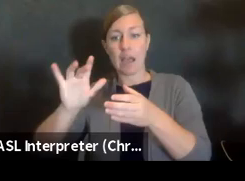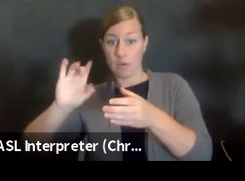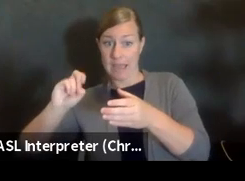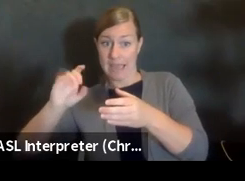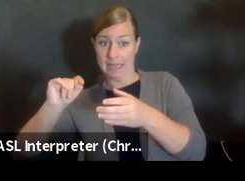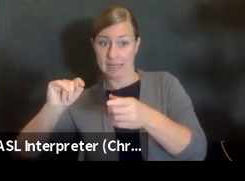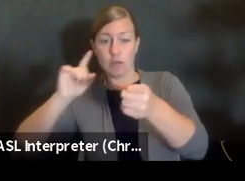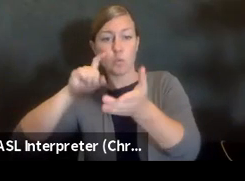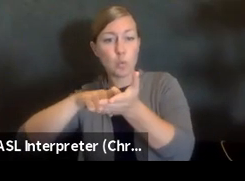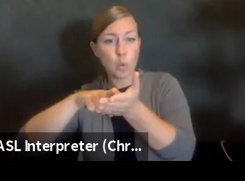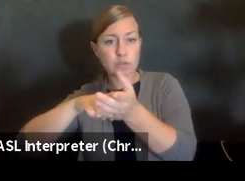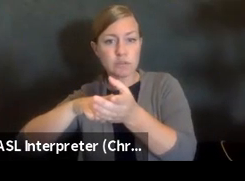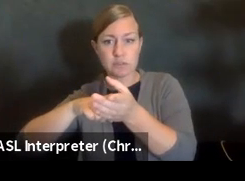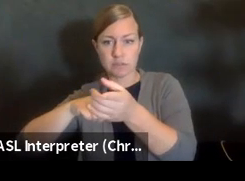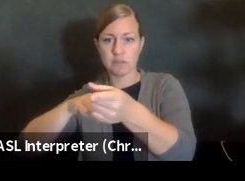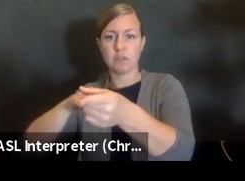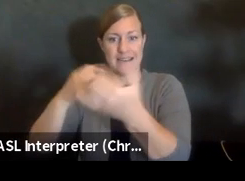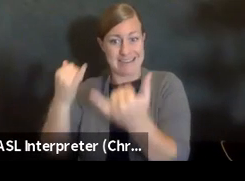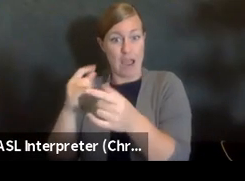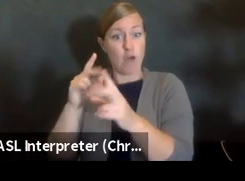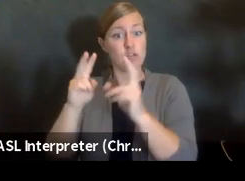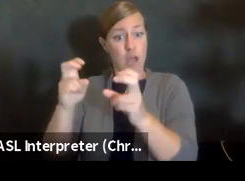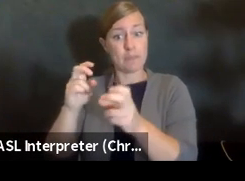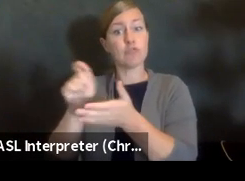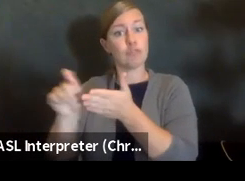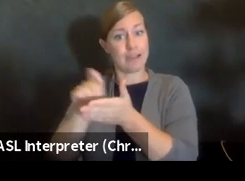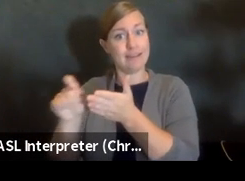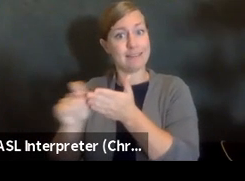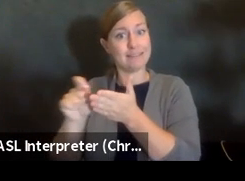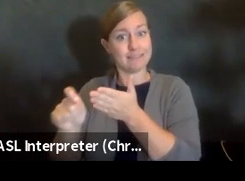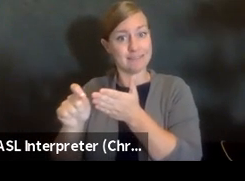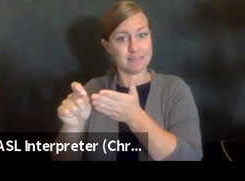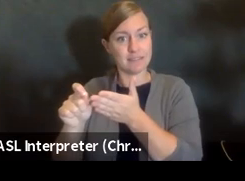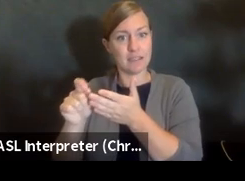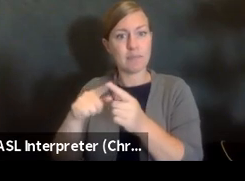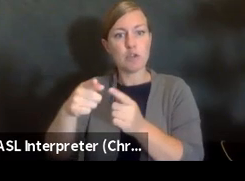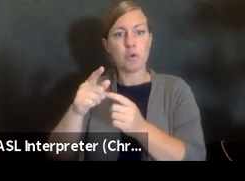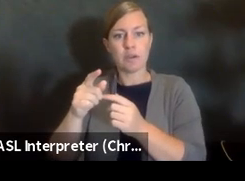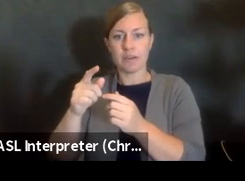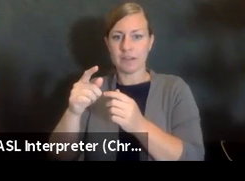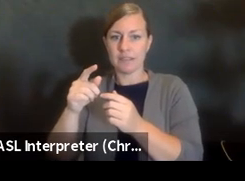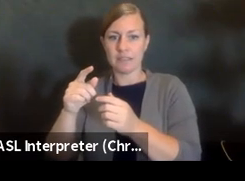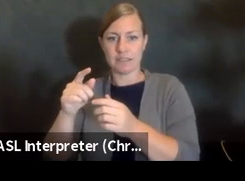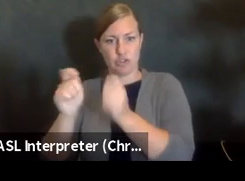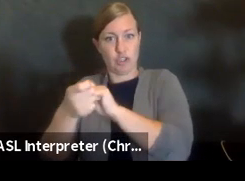Jeff Crawford: you will see that it's now the topic is writing. If you moved it back to maps here it's like physically moving it on the other one and you will change it that way too.